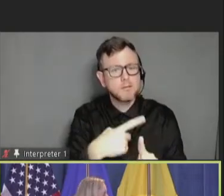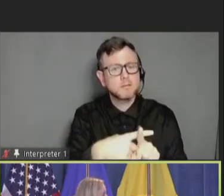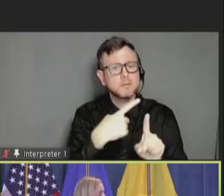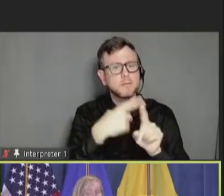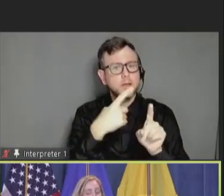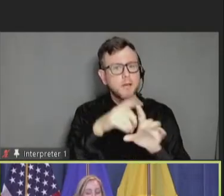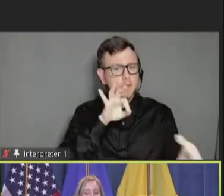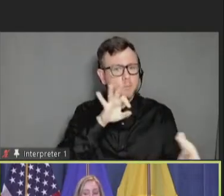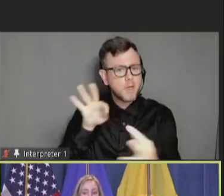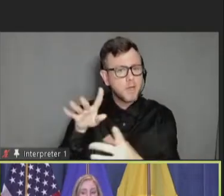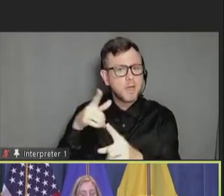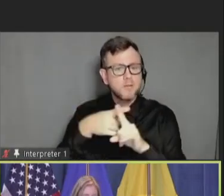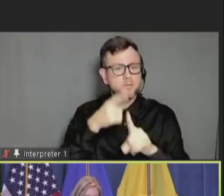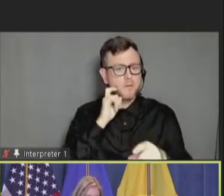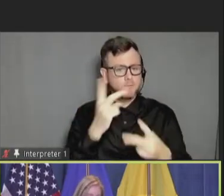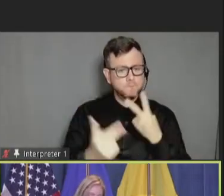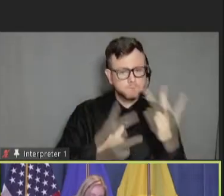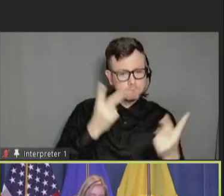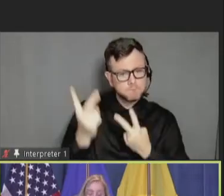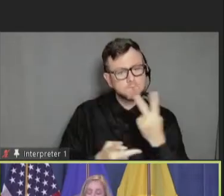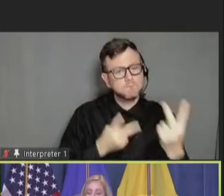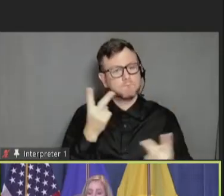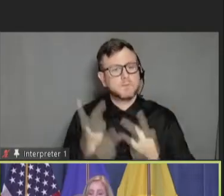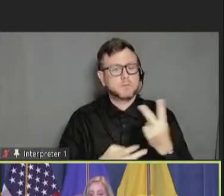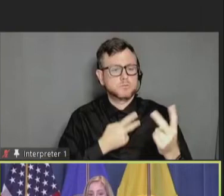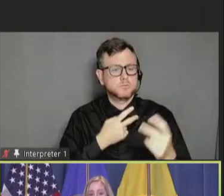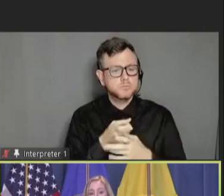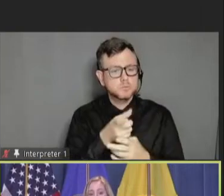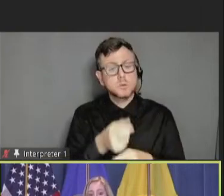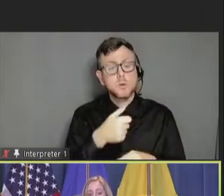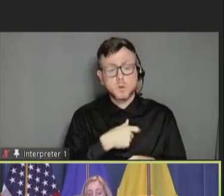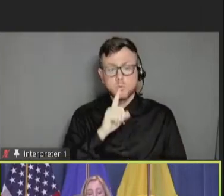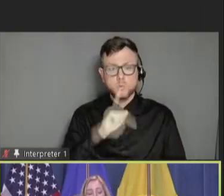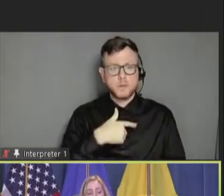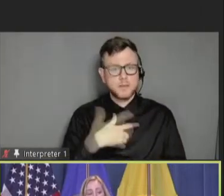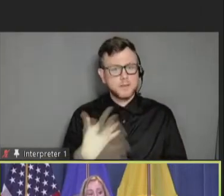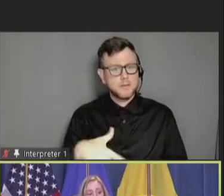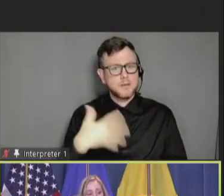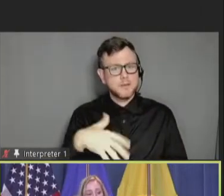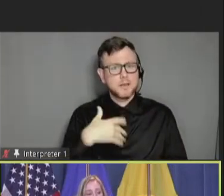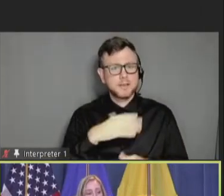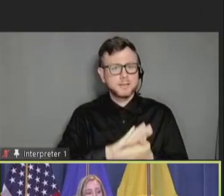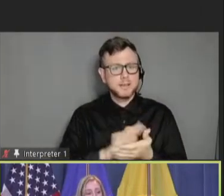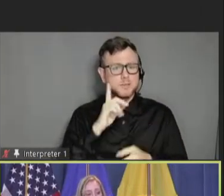So, it was a really great accomplishment, honestly, for the artists to be able to display their work in a public setting. And